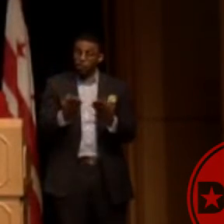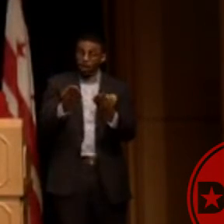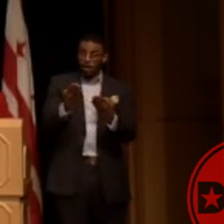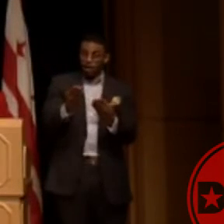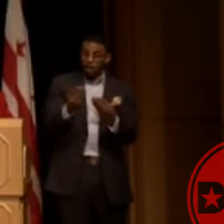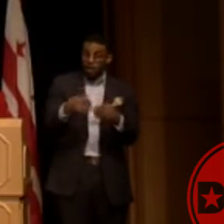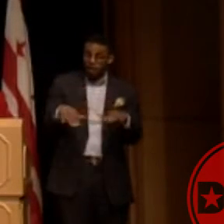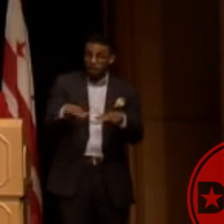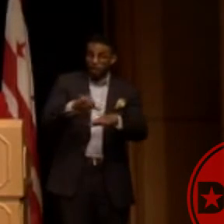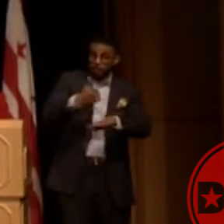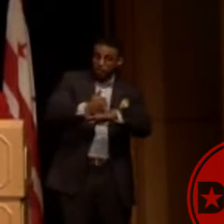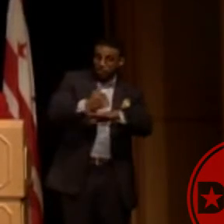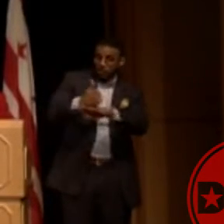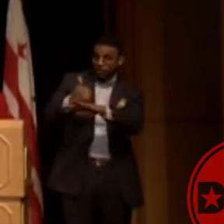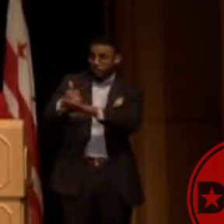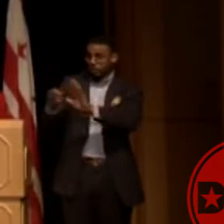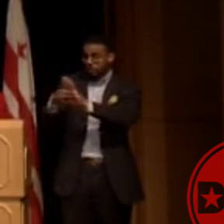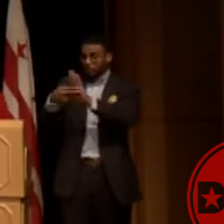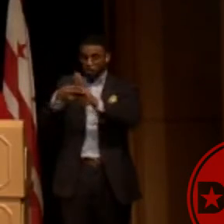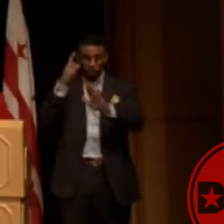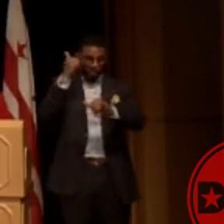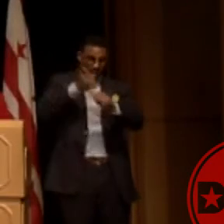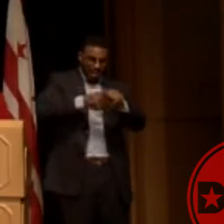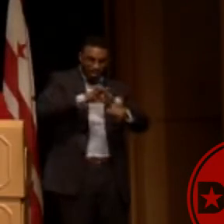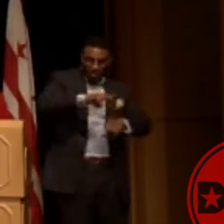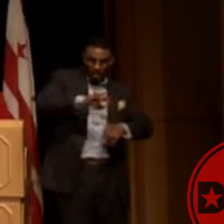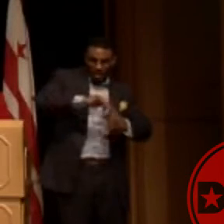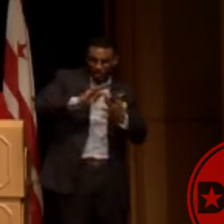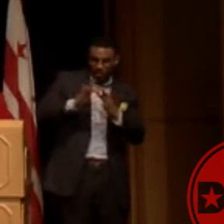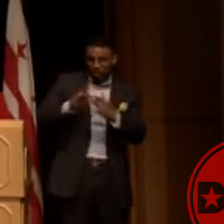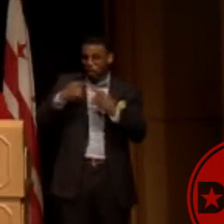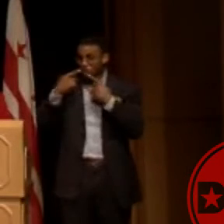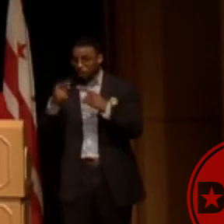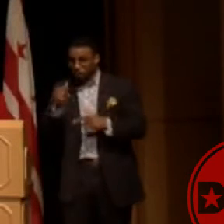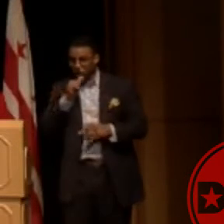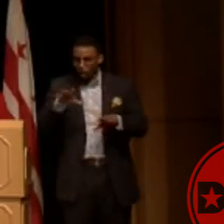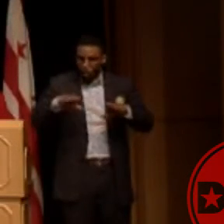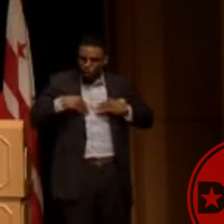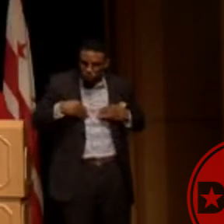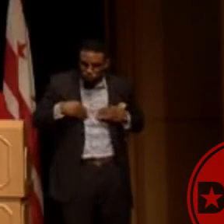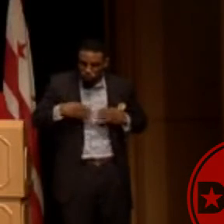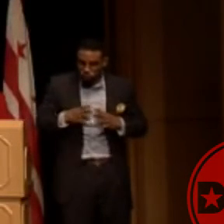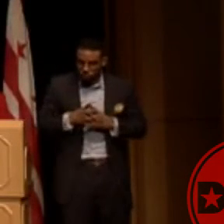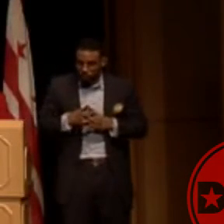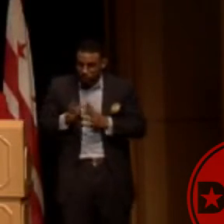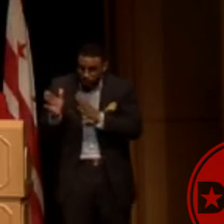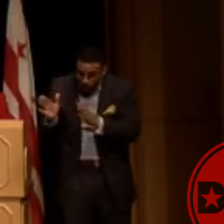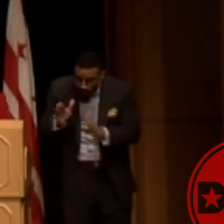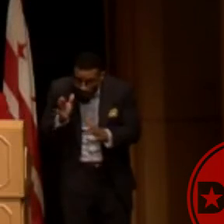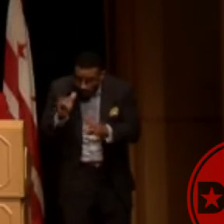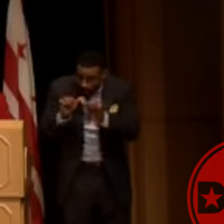DESIGNATIONS FOR EVERY SITE IN THE CITY PUBLICLY OR PRIVATELY OWNED. THE PLAN WAS LAST AMENDED IN